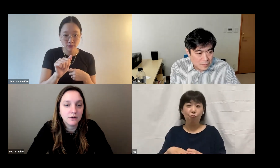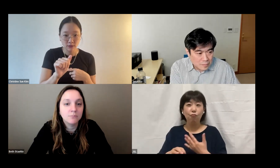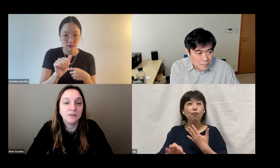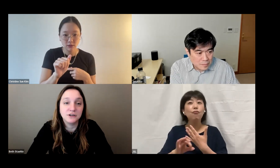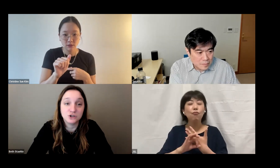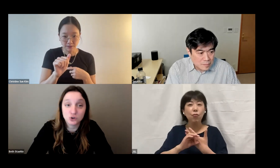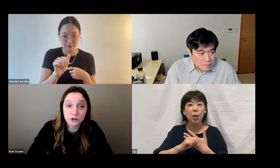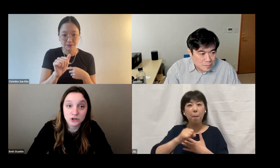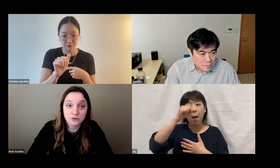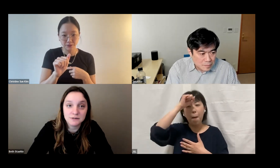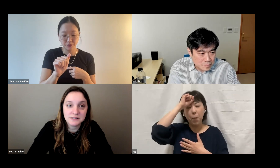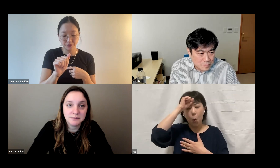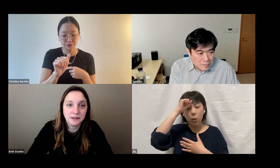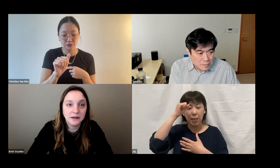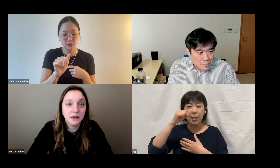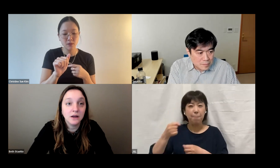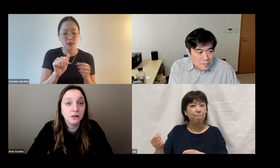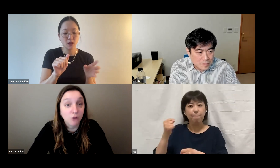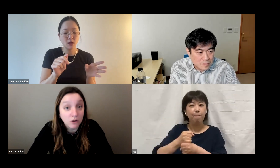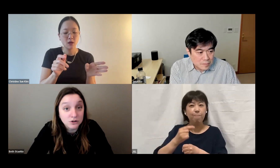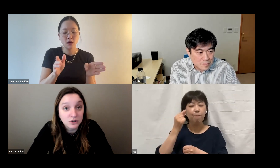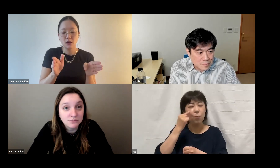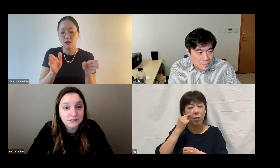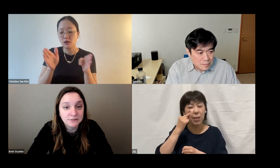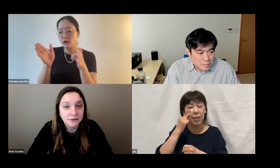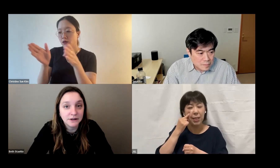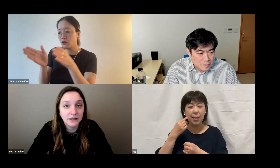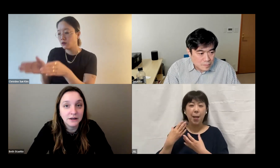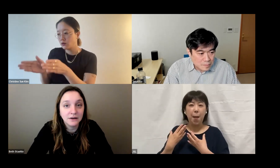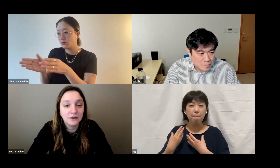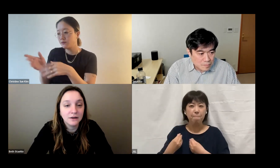but there are short disability, long term disability,